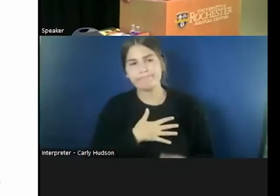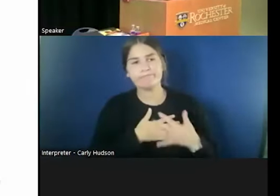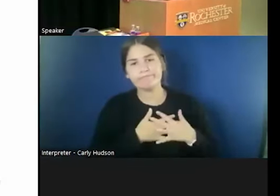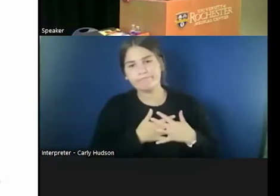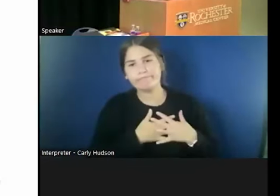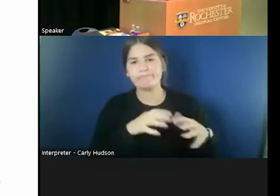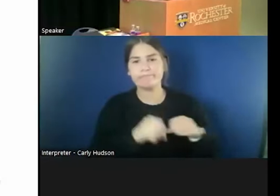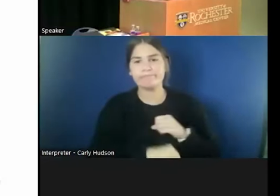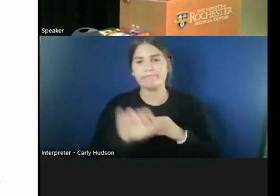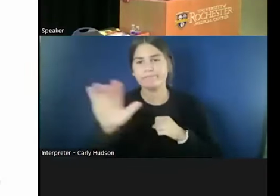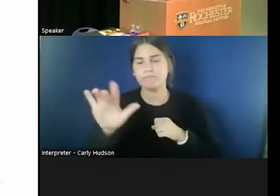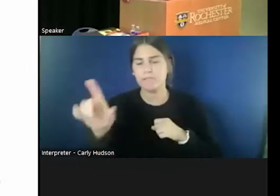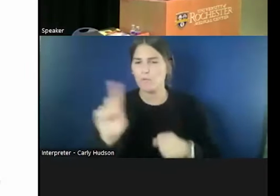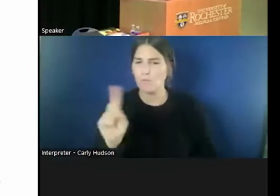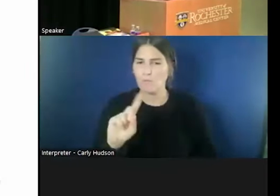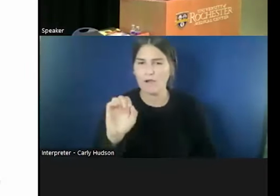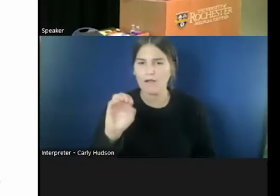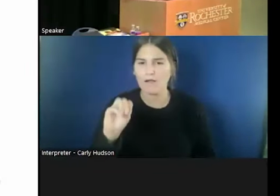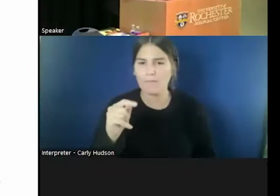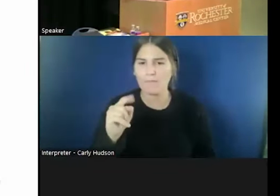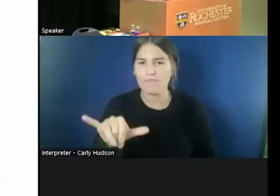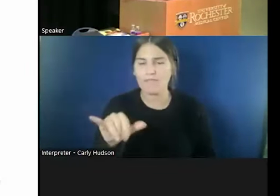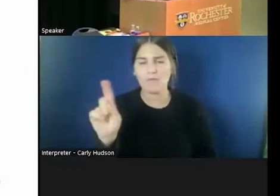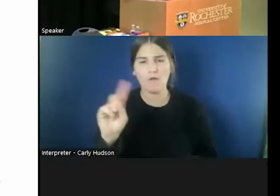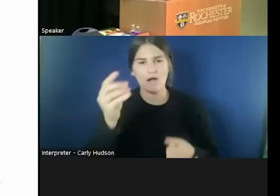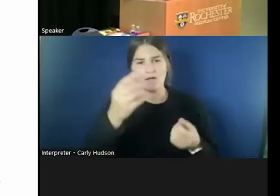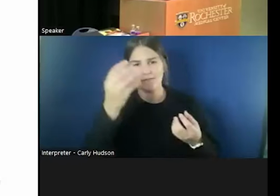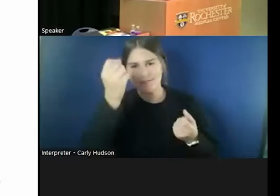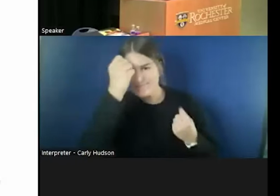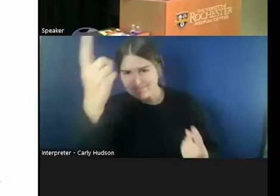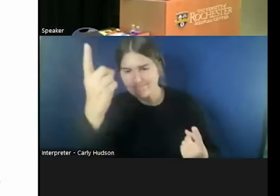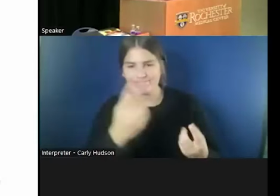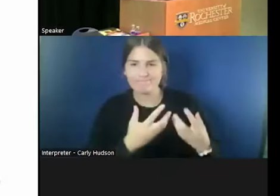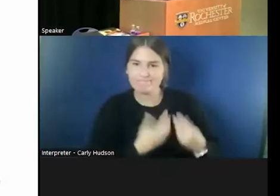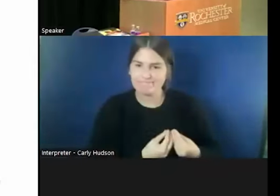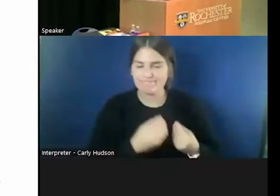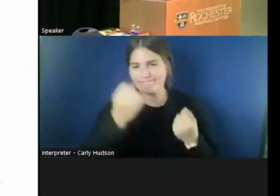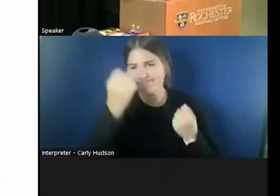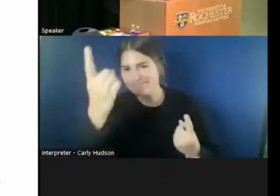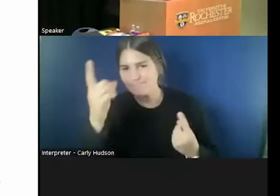the empathy where is the I am going to go out there and help this individual and put my arm and